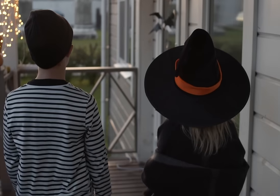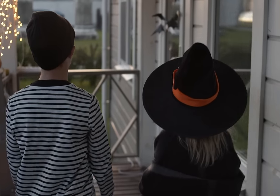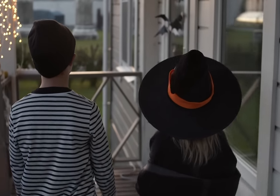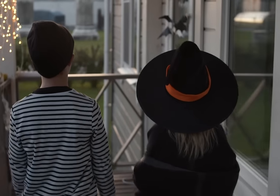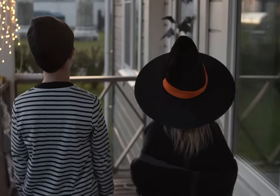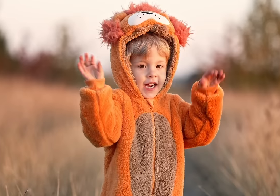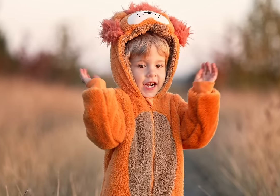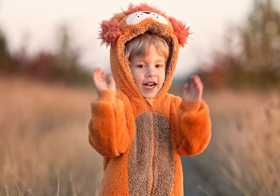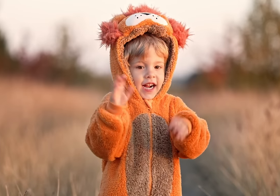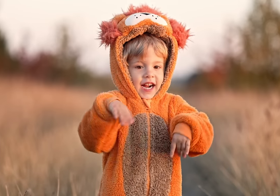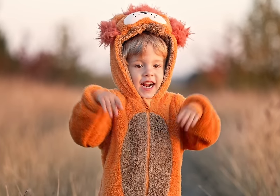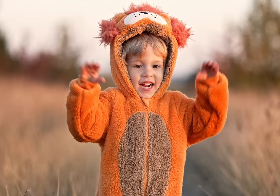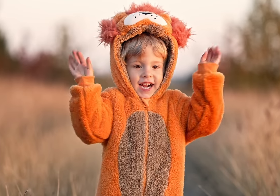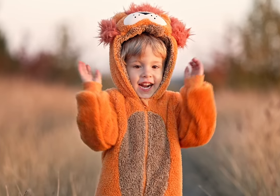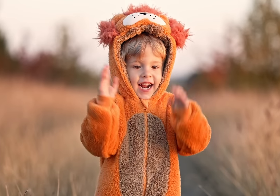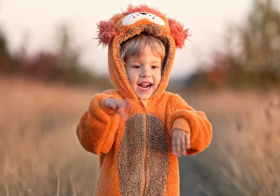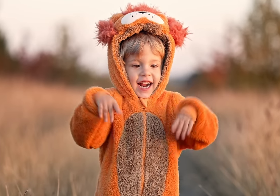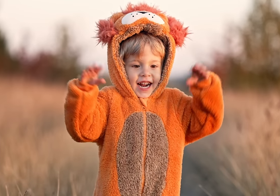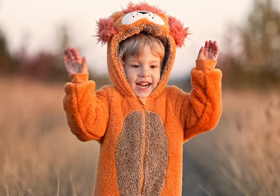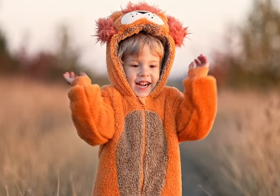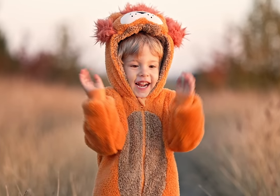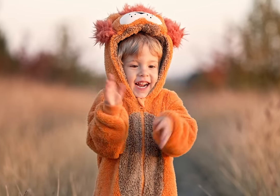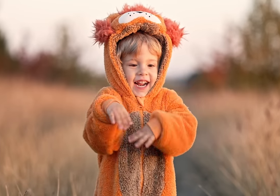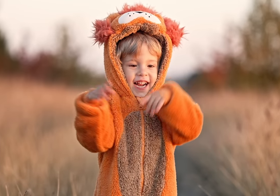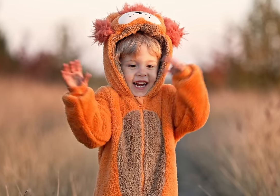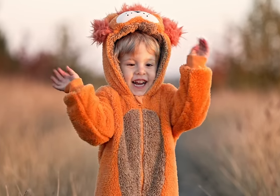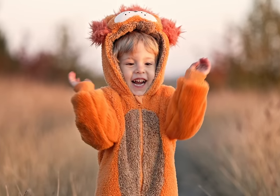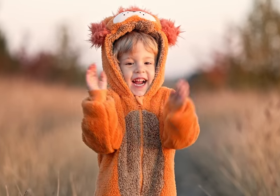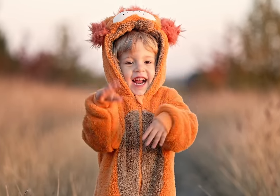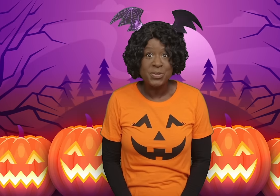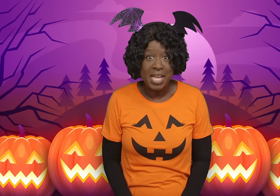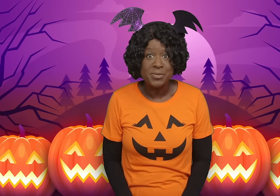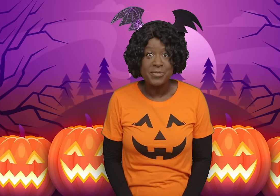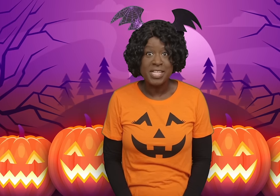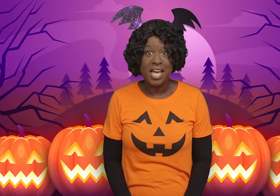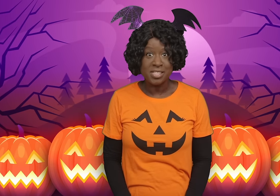or treating, and some of us like to wear fun costumes. Do you like to wear fun costumes?